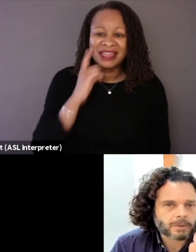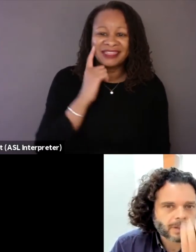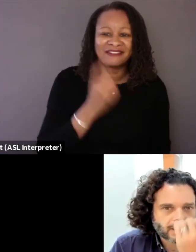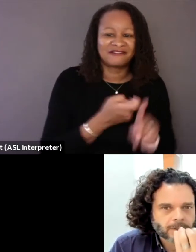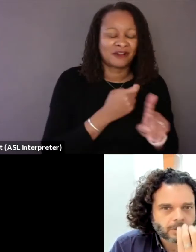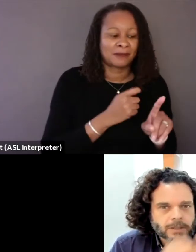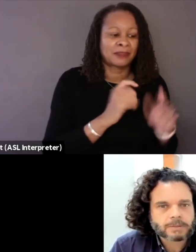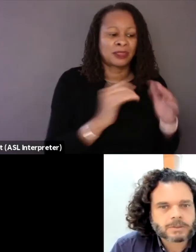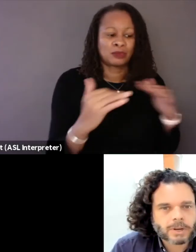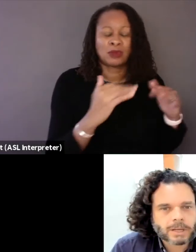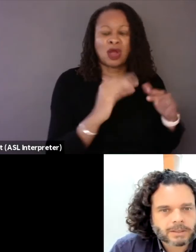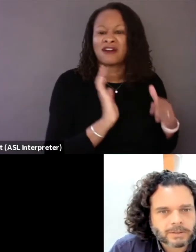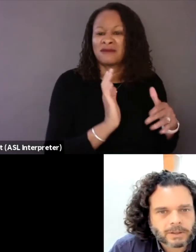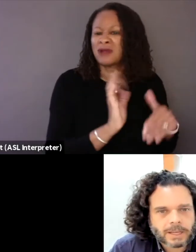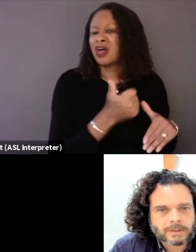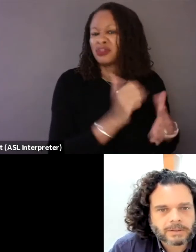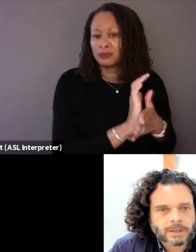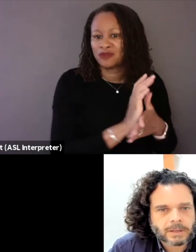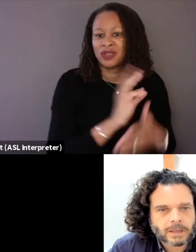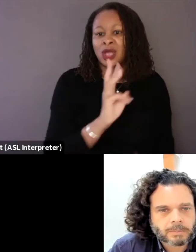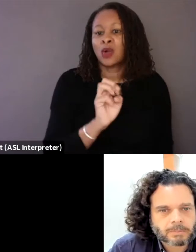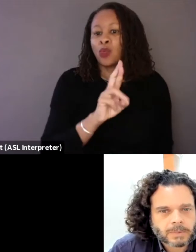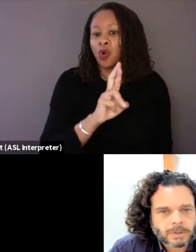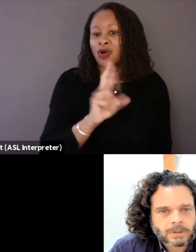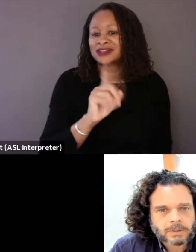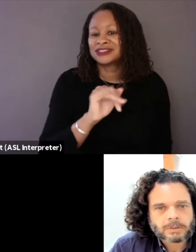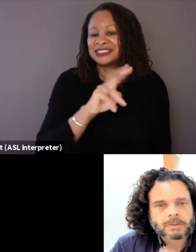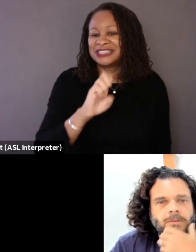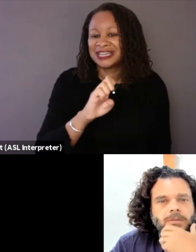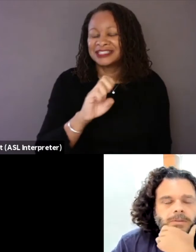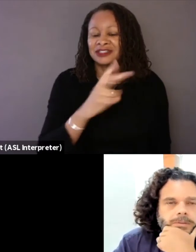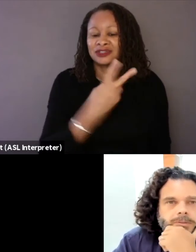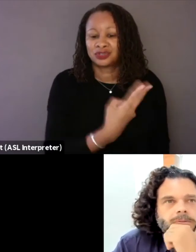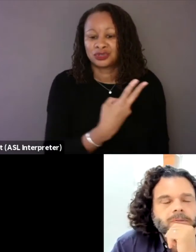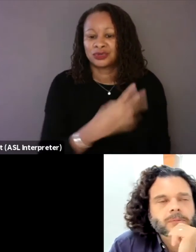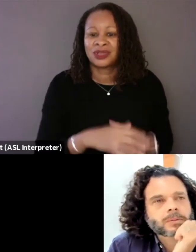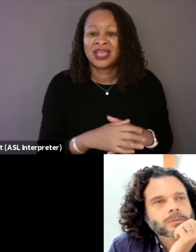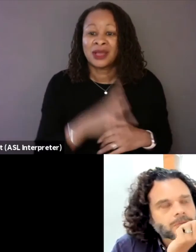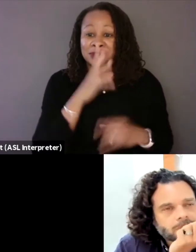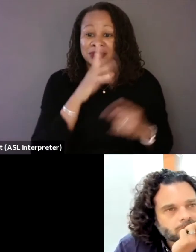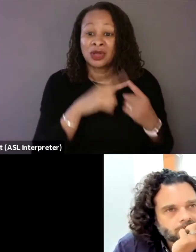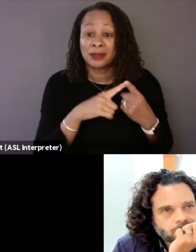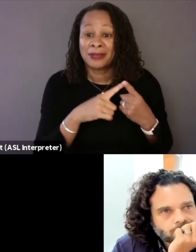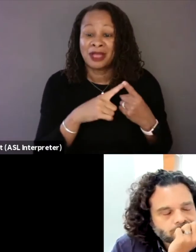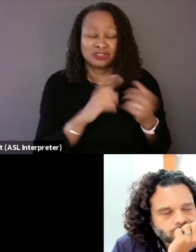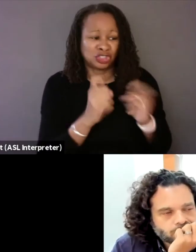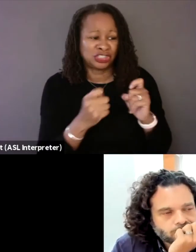with that looking straight into the lens. And then we talk about changing it, and then as soon as we start to like look around again and